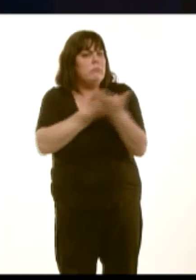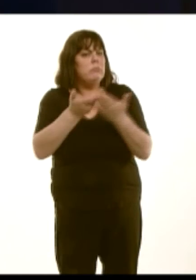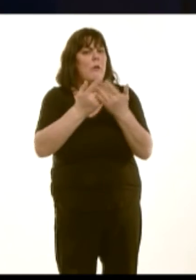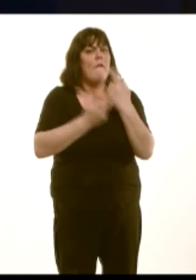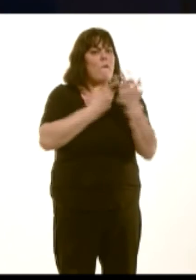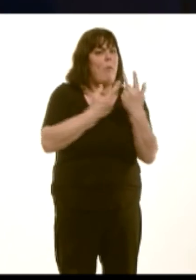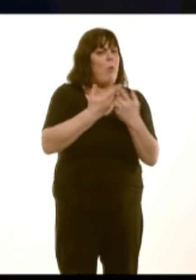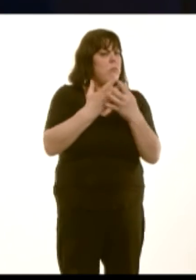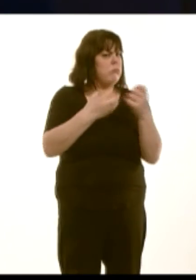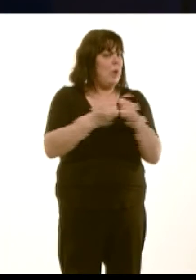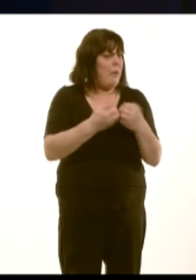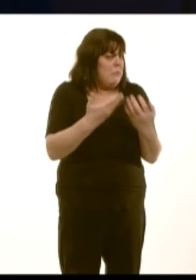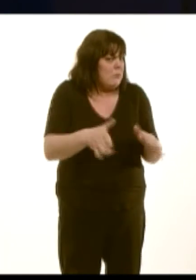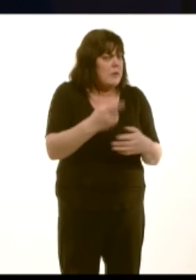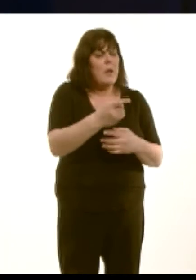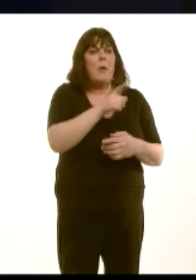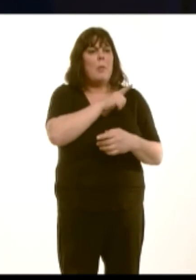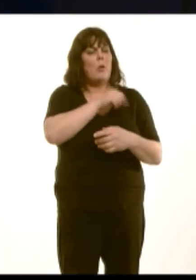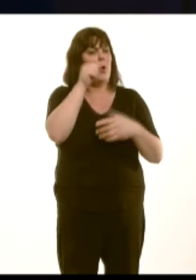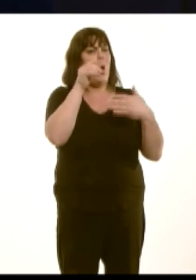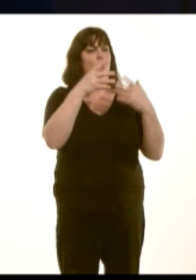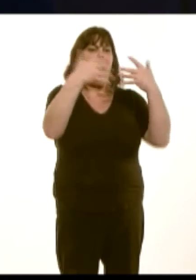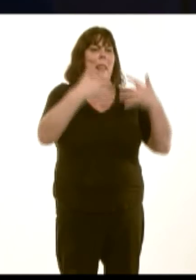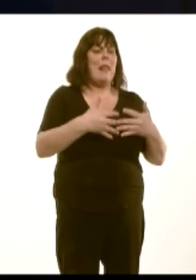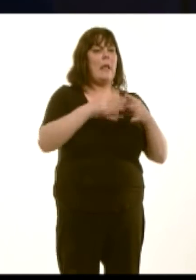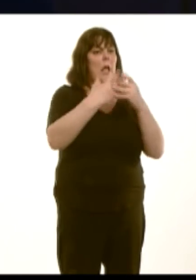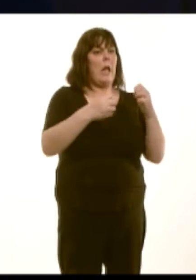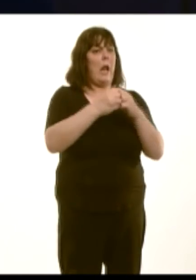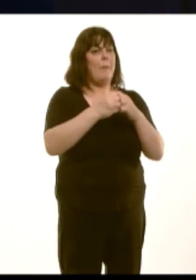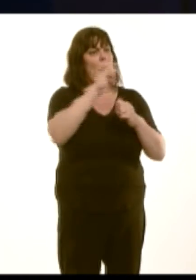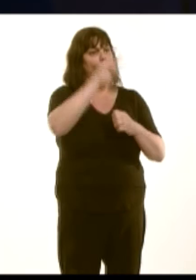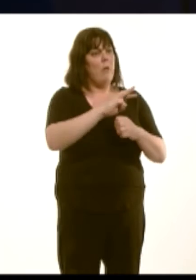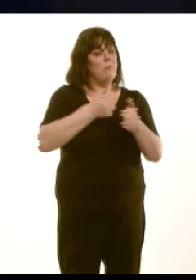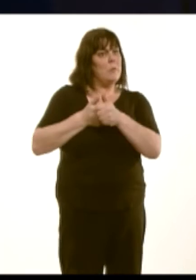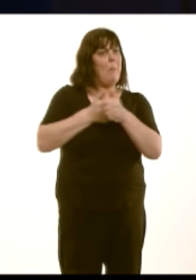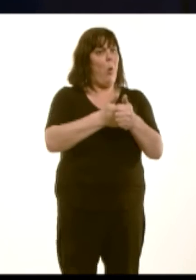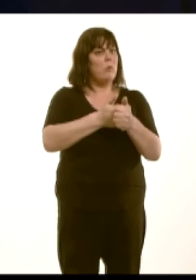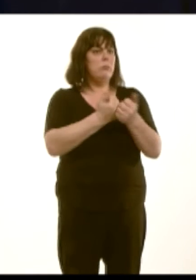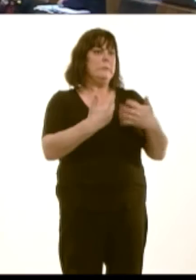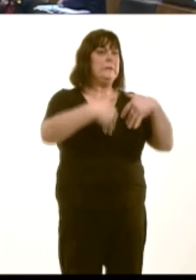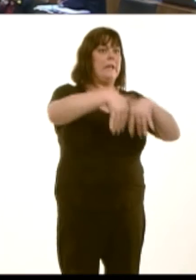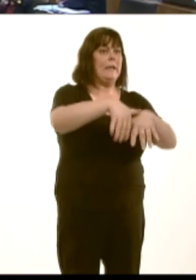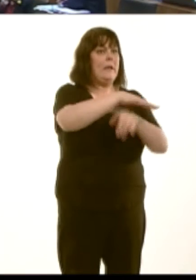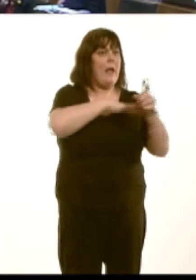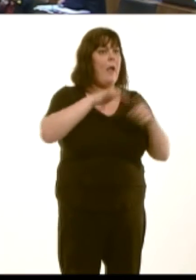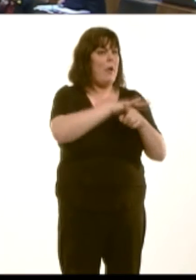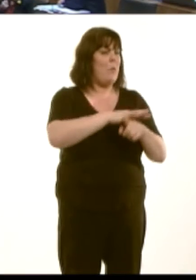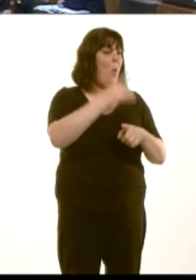league clubs in Wales are supportive of this concept, and we would like to see you take this matter on further?